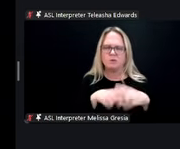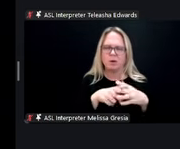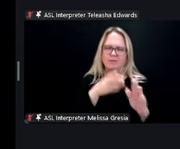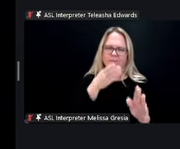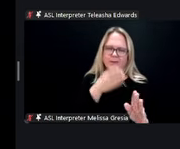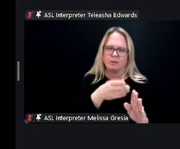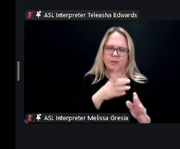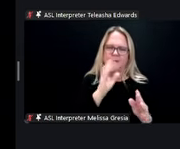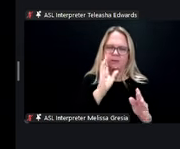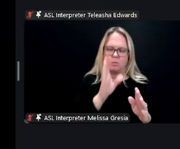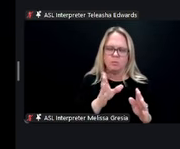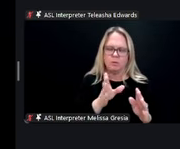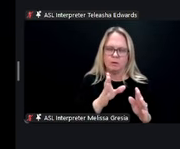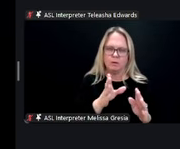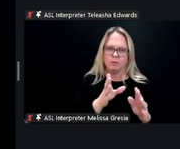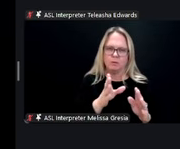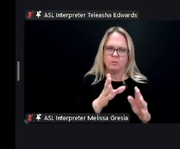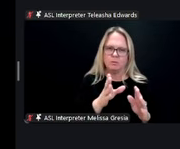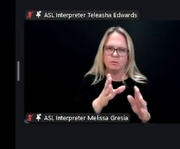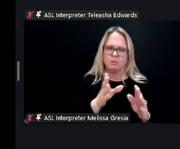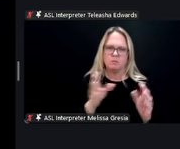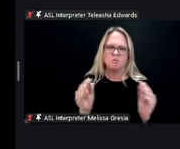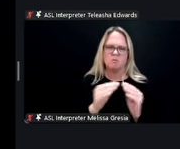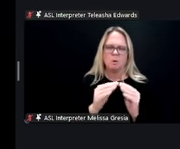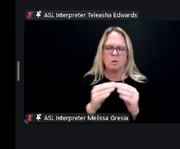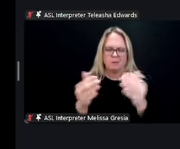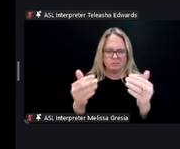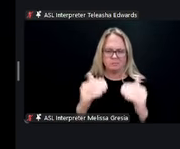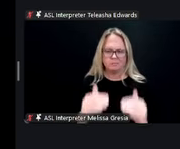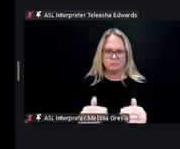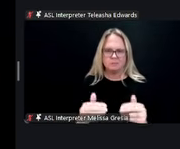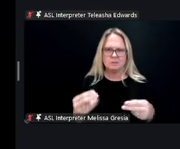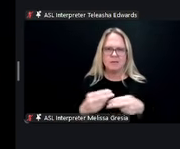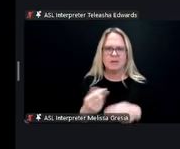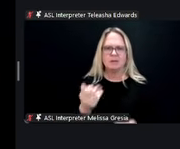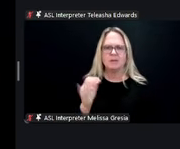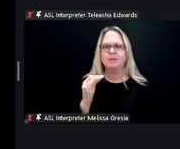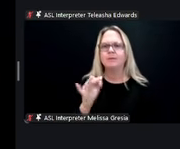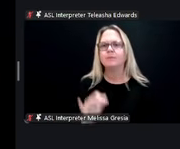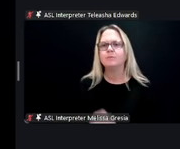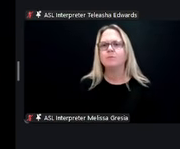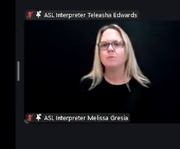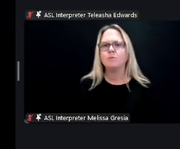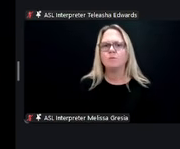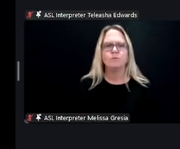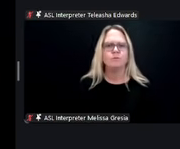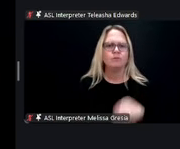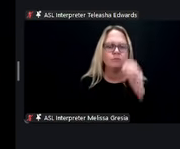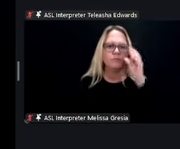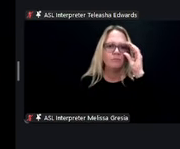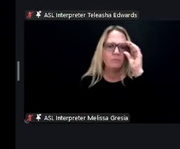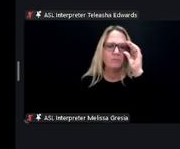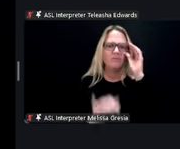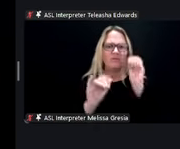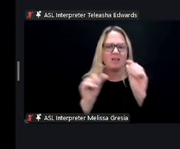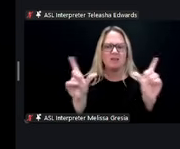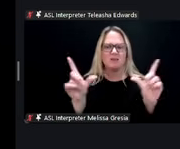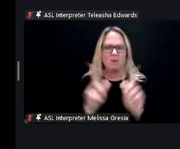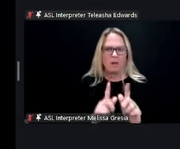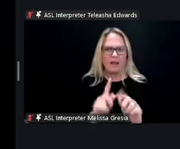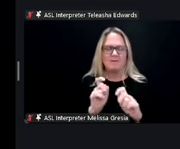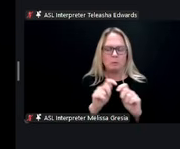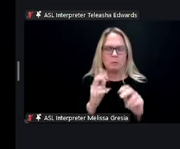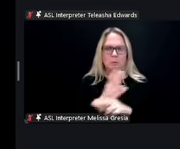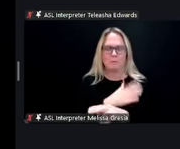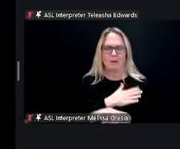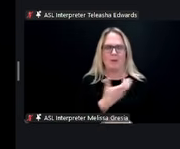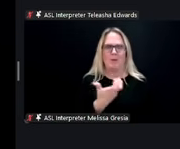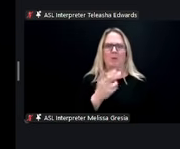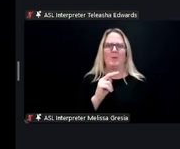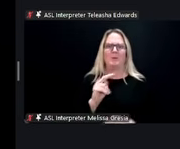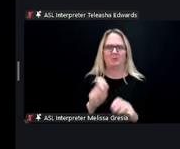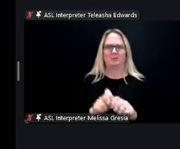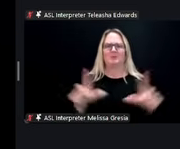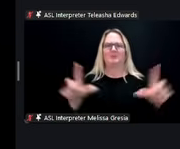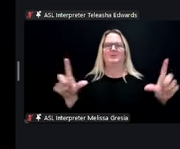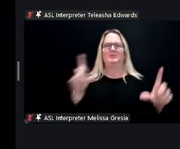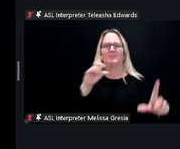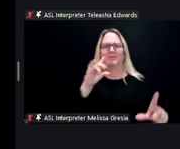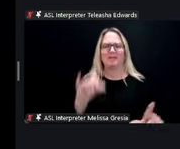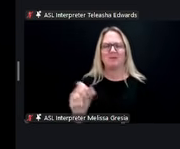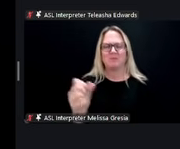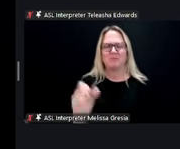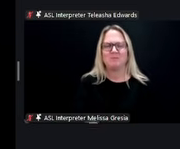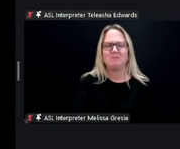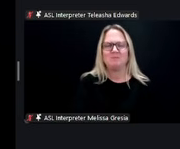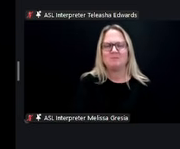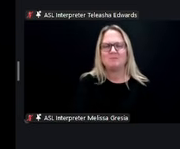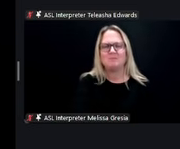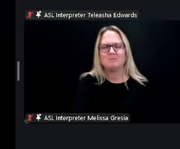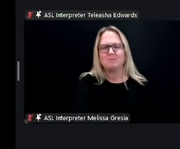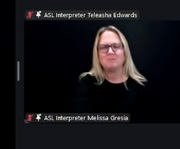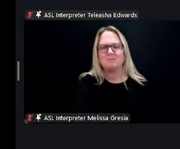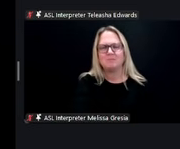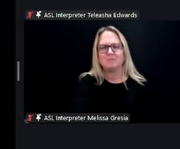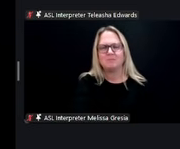into um slide 19. All right, you all. That's kind of small. I'm going to have to use my own screen.